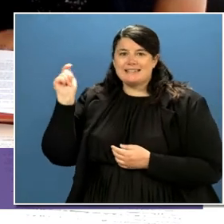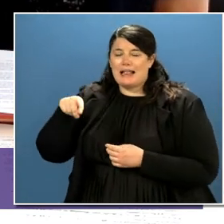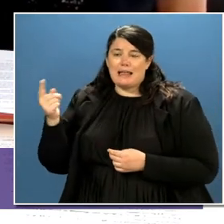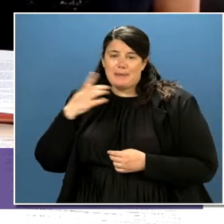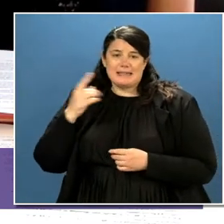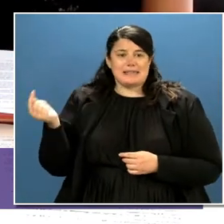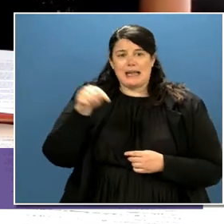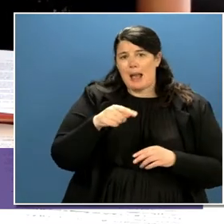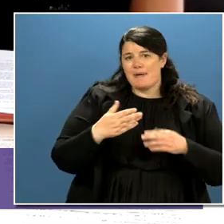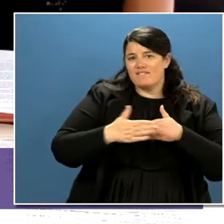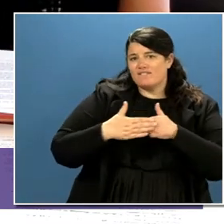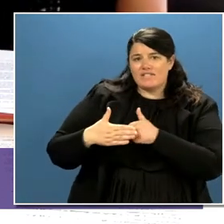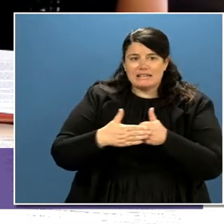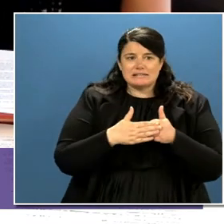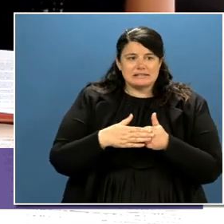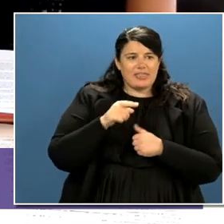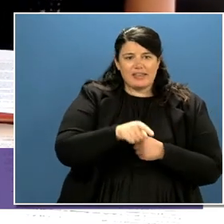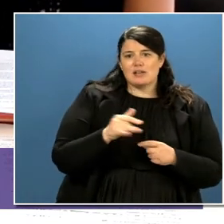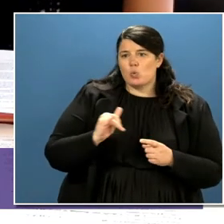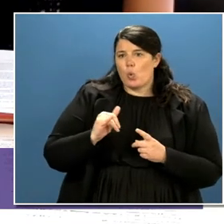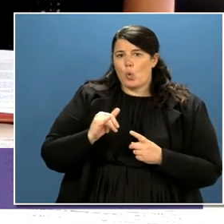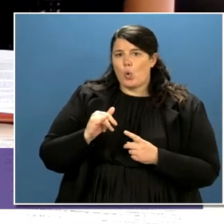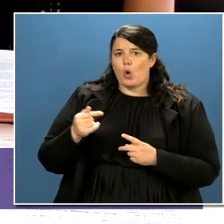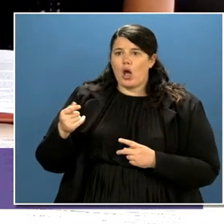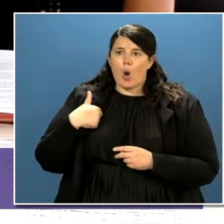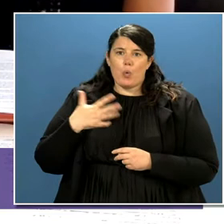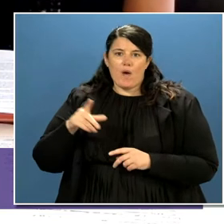this business?", or "Can Dylan come and do a keynote and I can get a photo in front of him?".